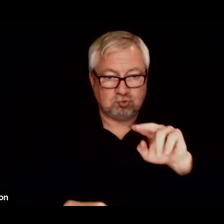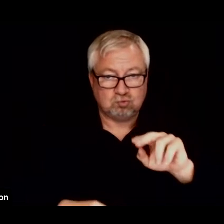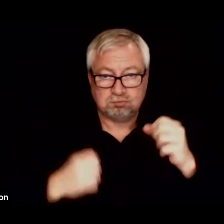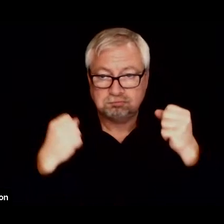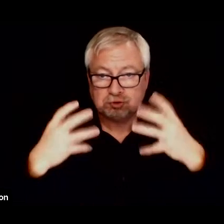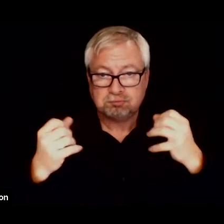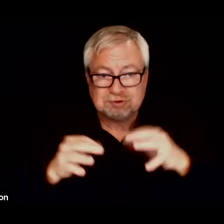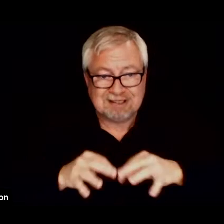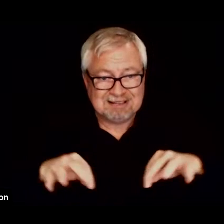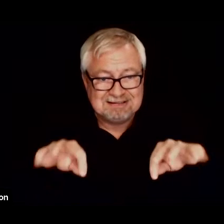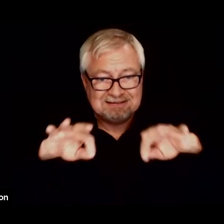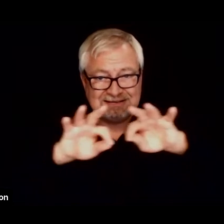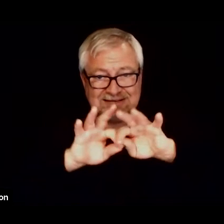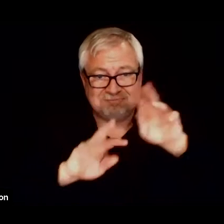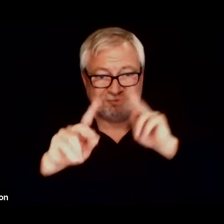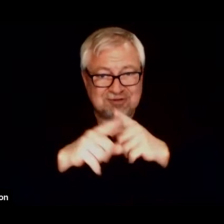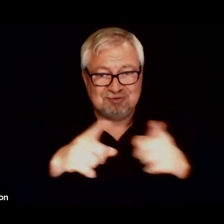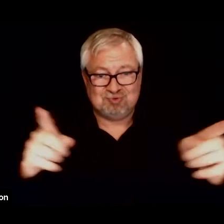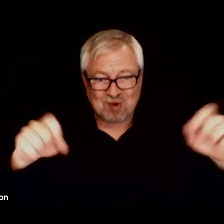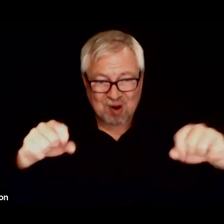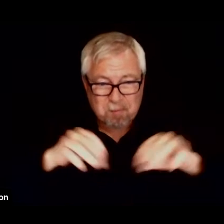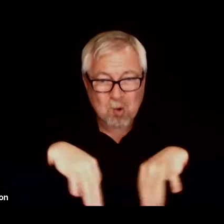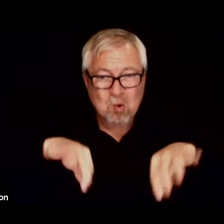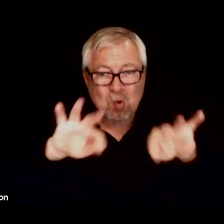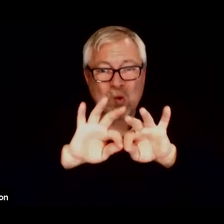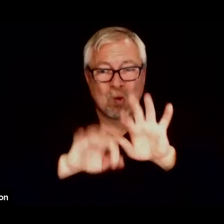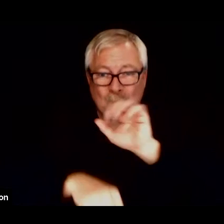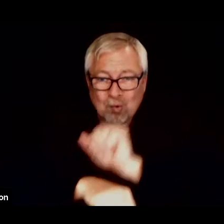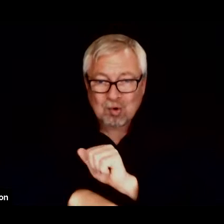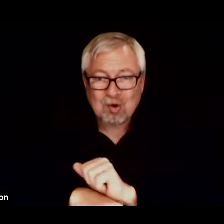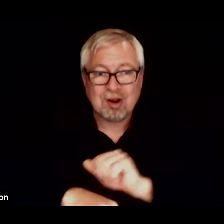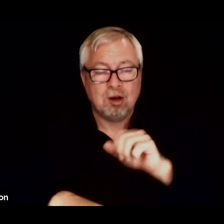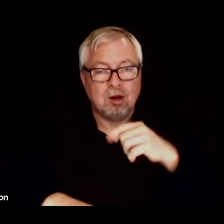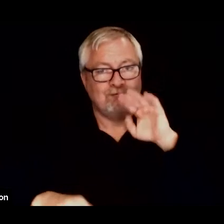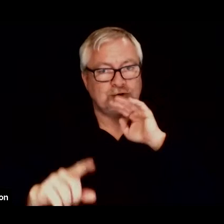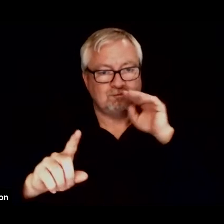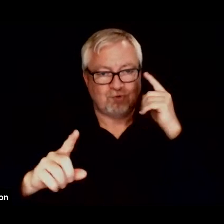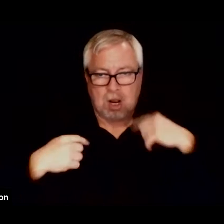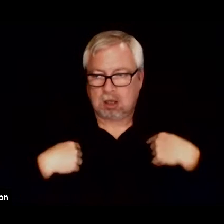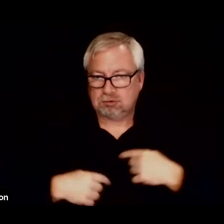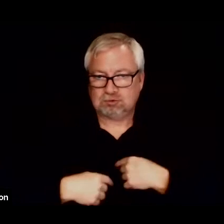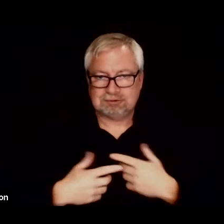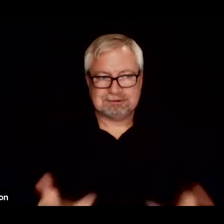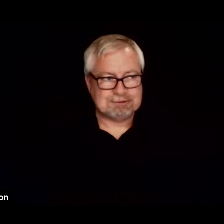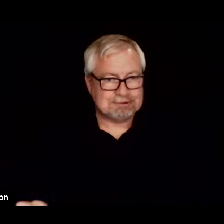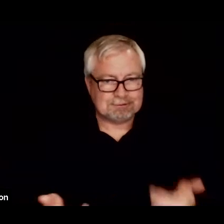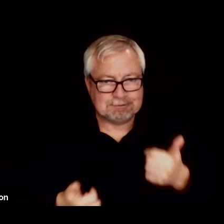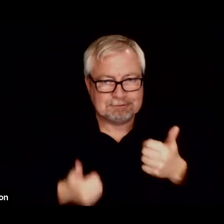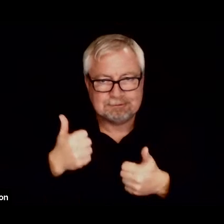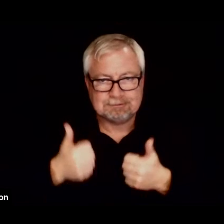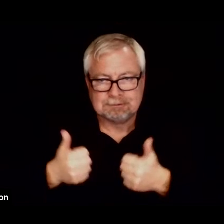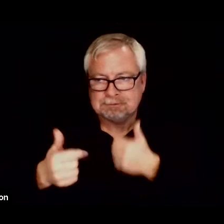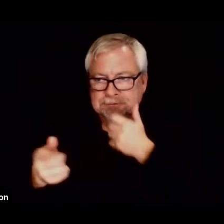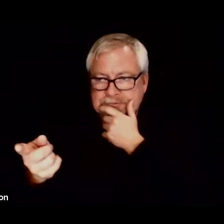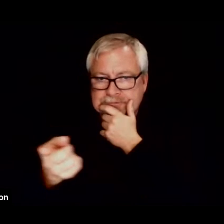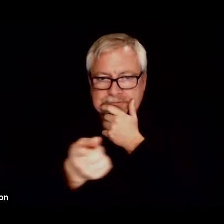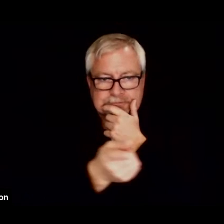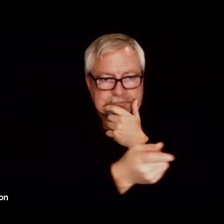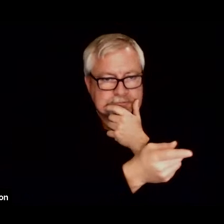work and it's so frustrating to be in a place where we're trying to parse out limited vaccine um